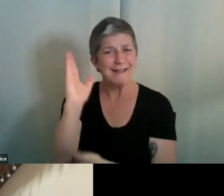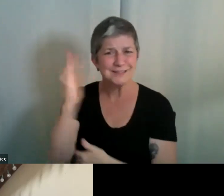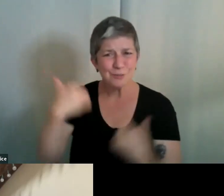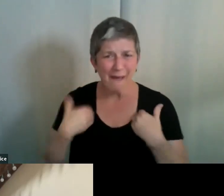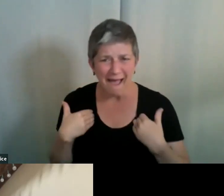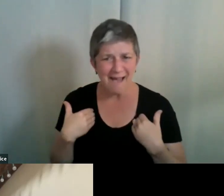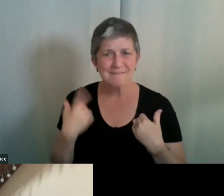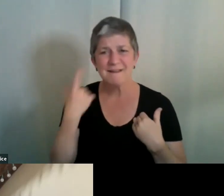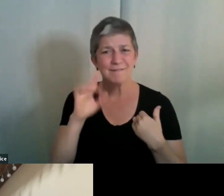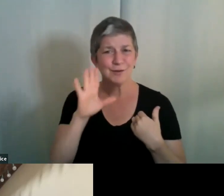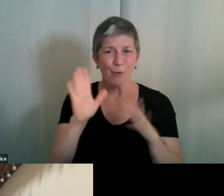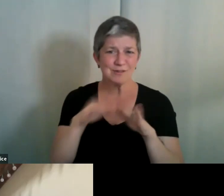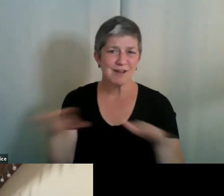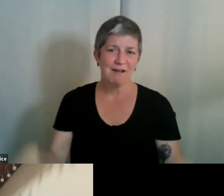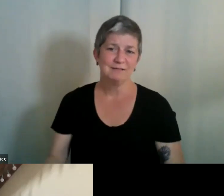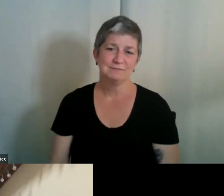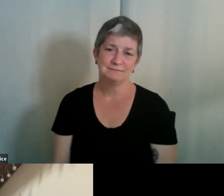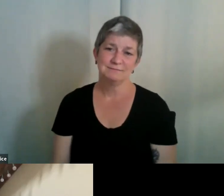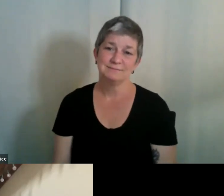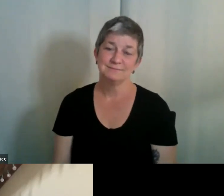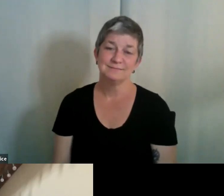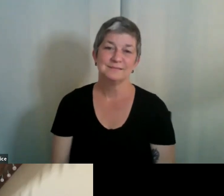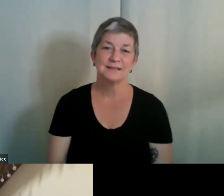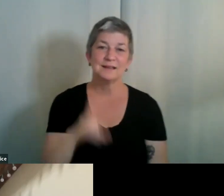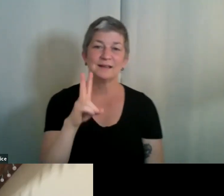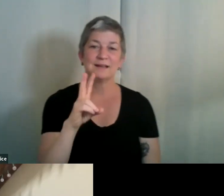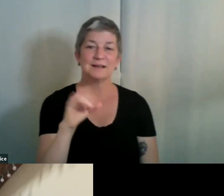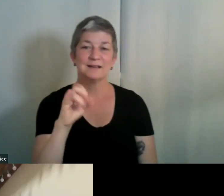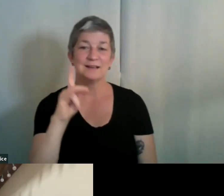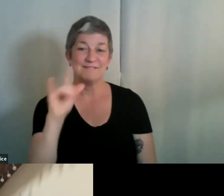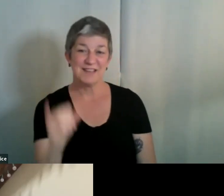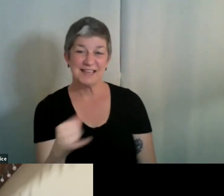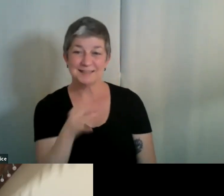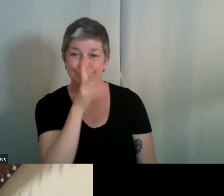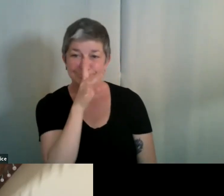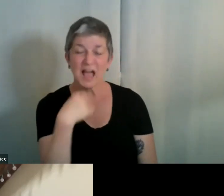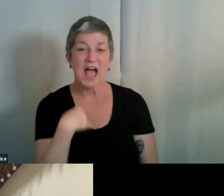your child. I even find that there's a some things that you were talking